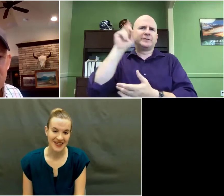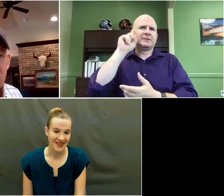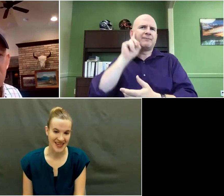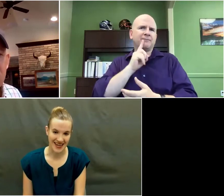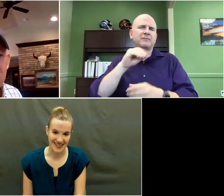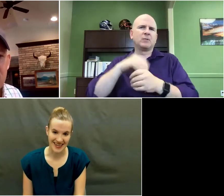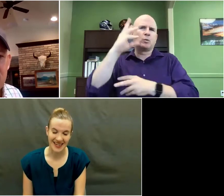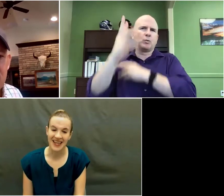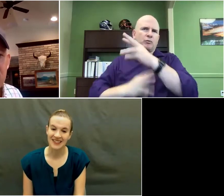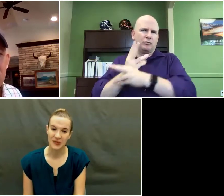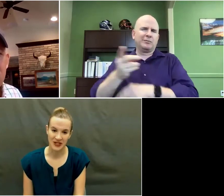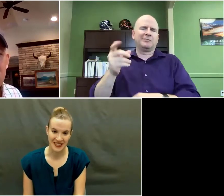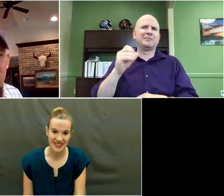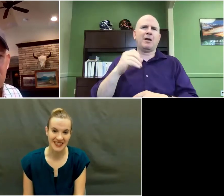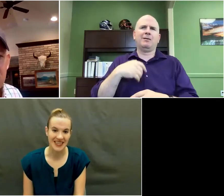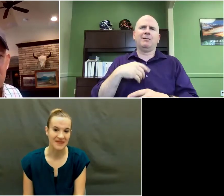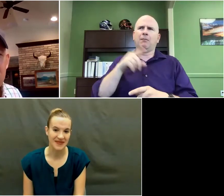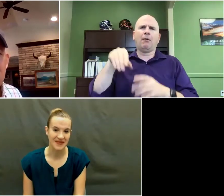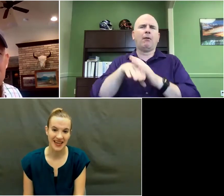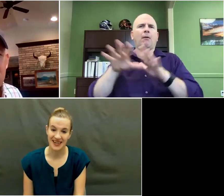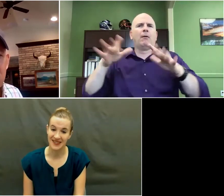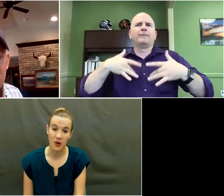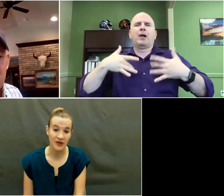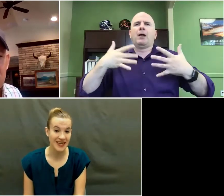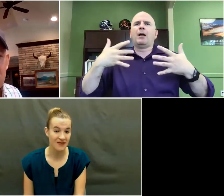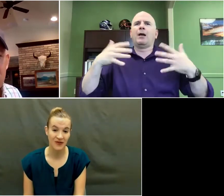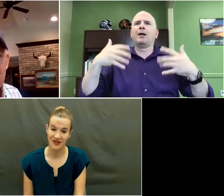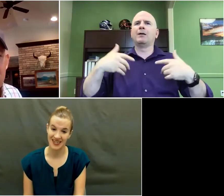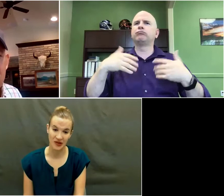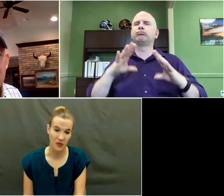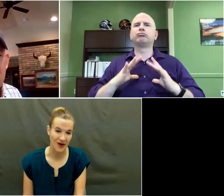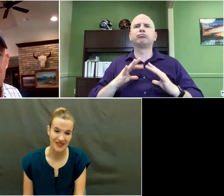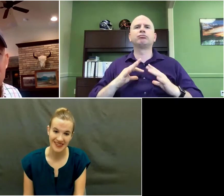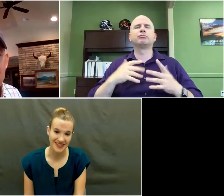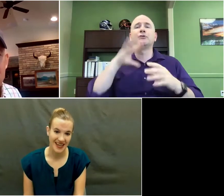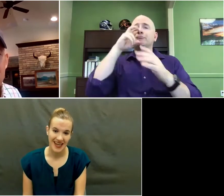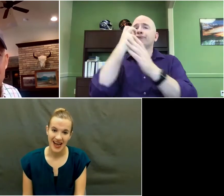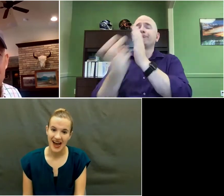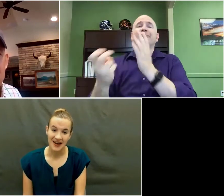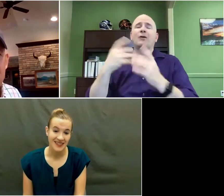Gallaudet, and that's in Washington DC, and it is the only Deaf university in the world. I honestly